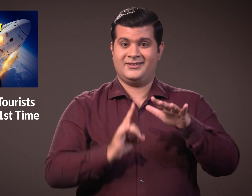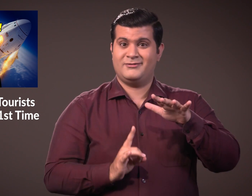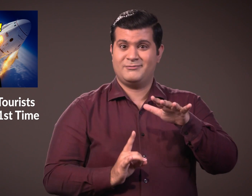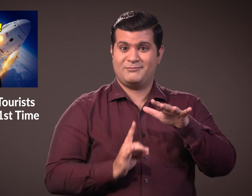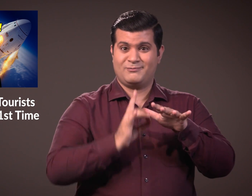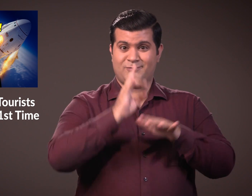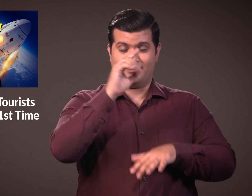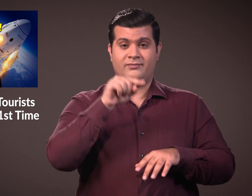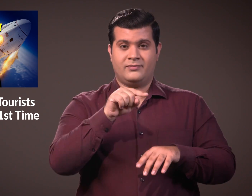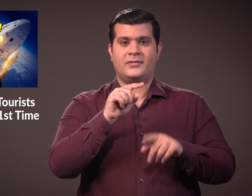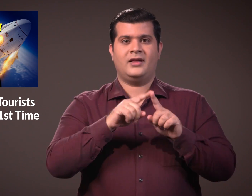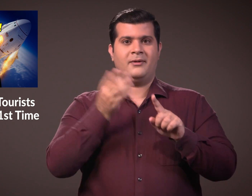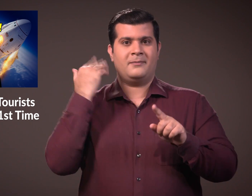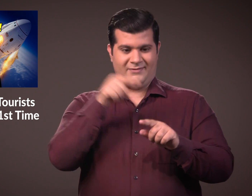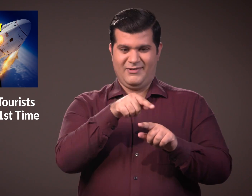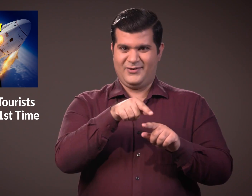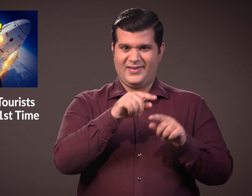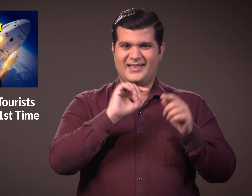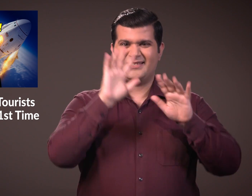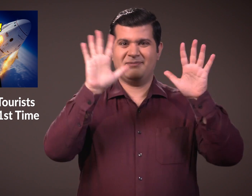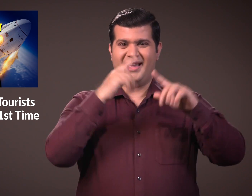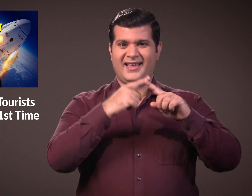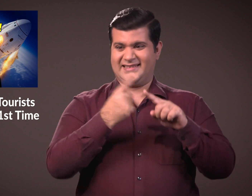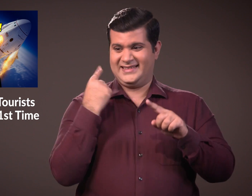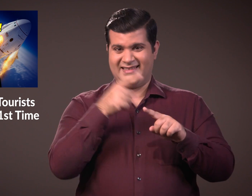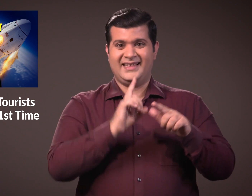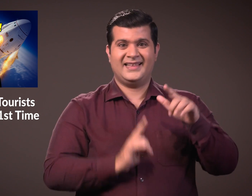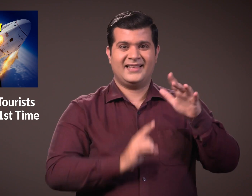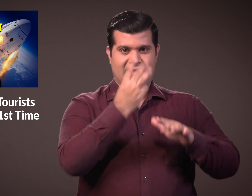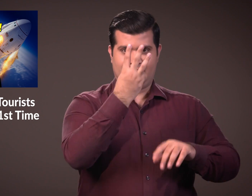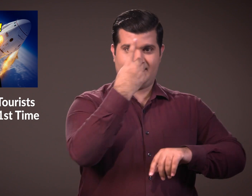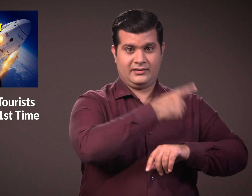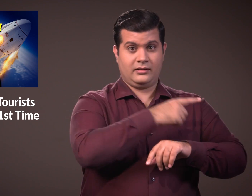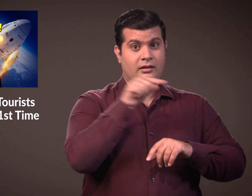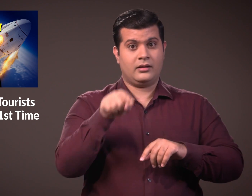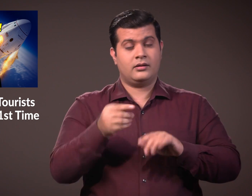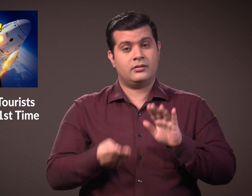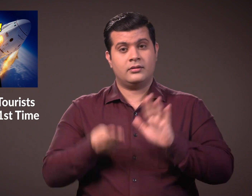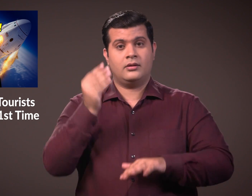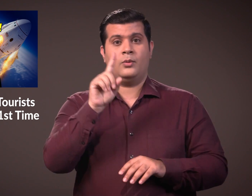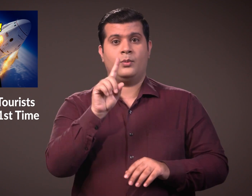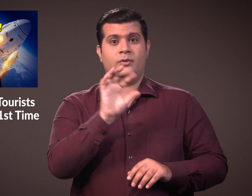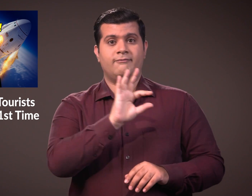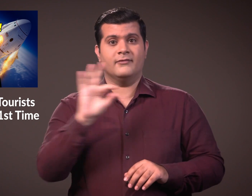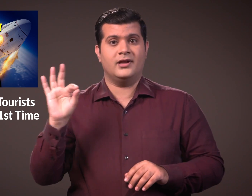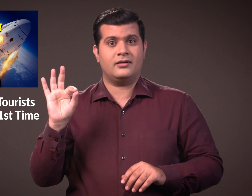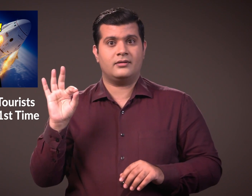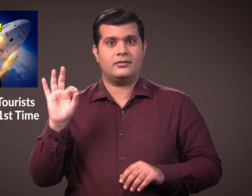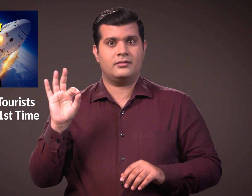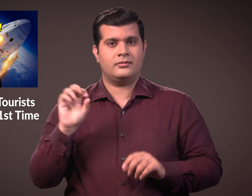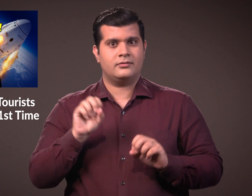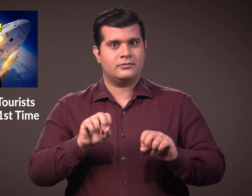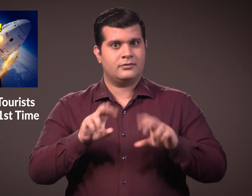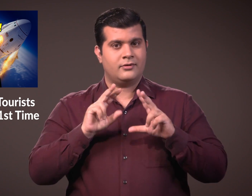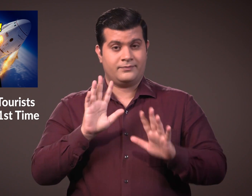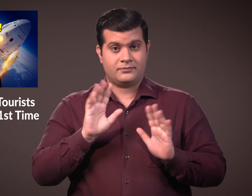passengers will spend an entire week in space as compared to the current 3 day mission.